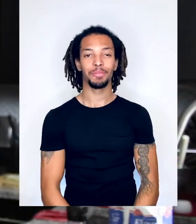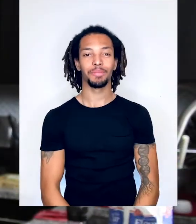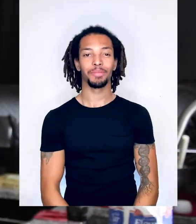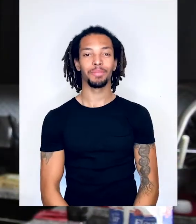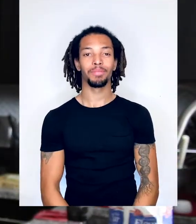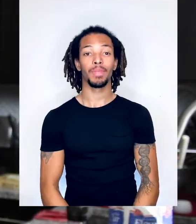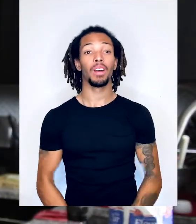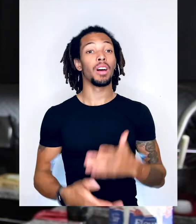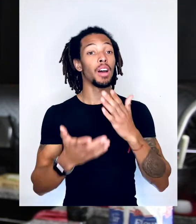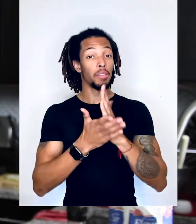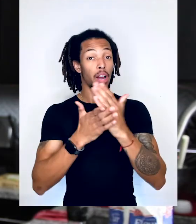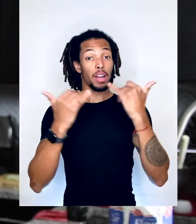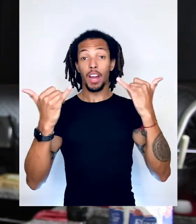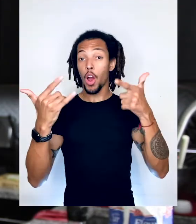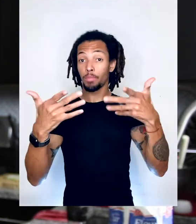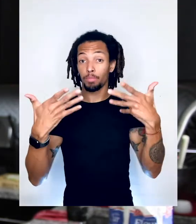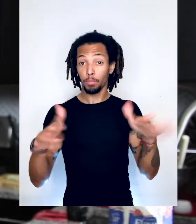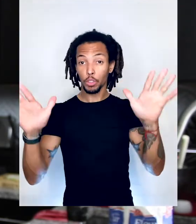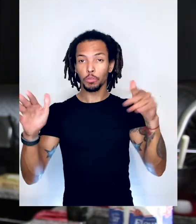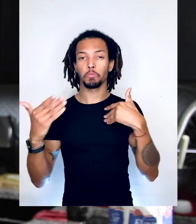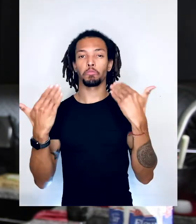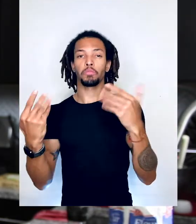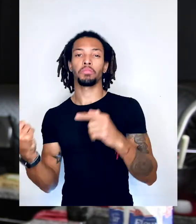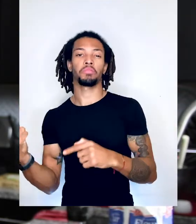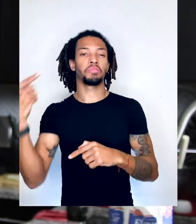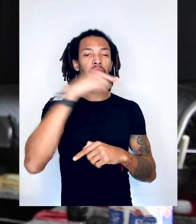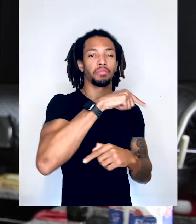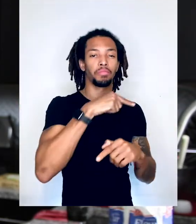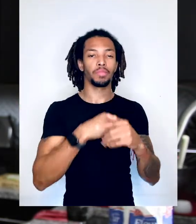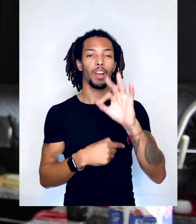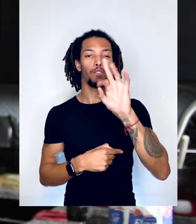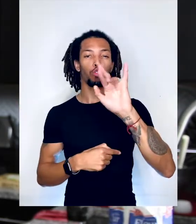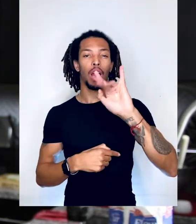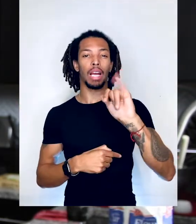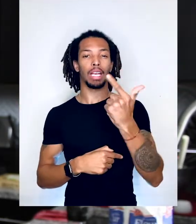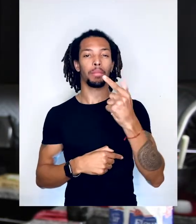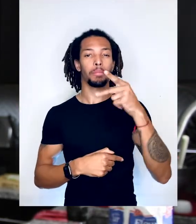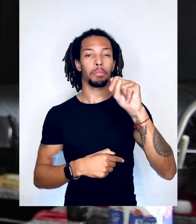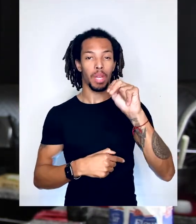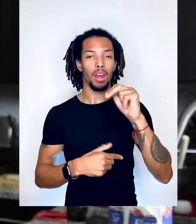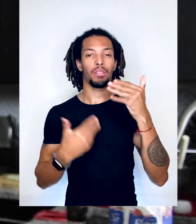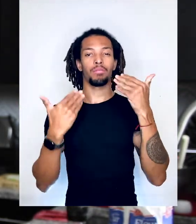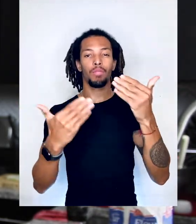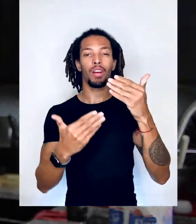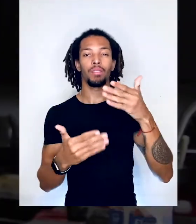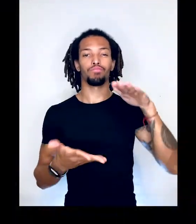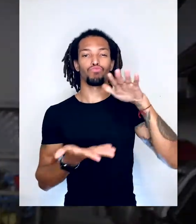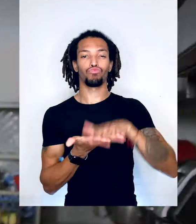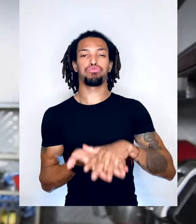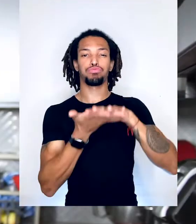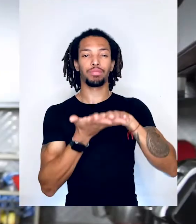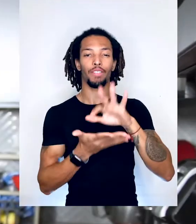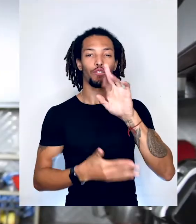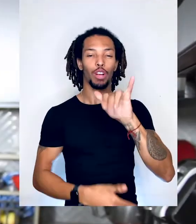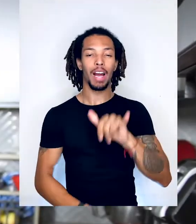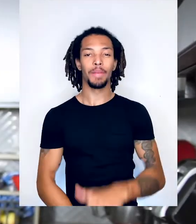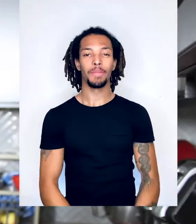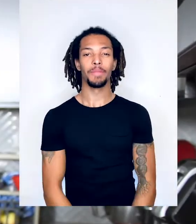All right. Those are done so now i'm going to take them over to the frying pan and get them fried.